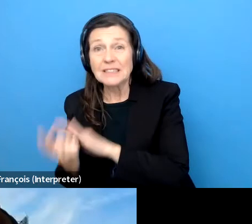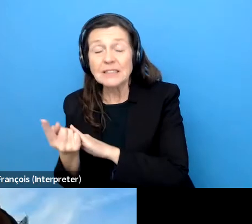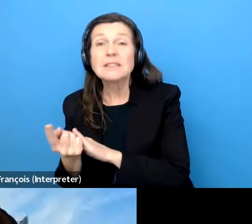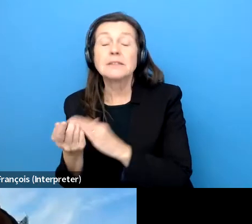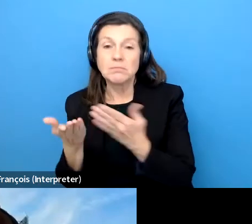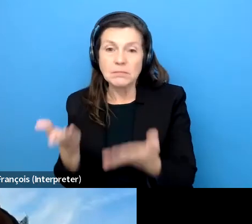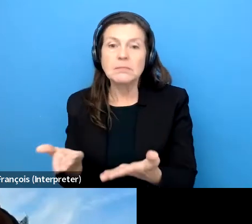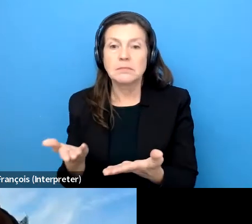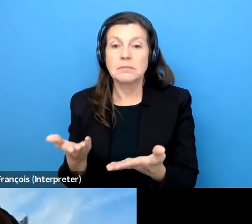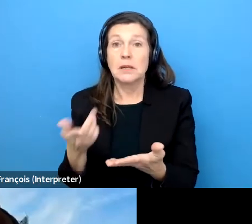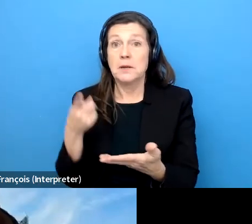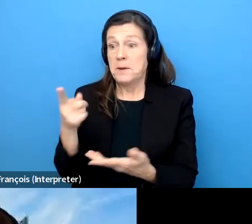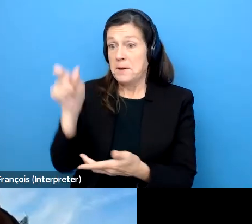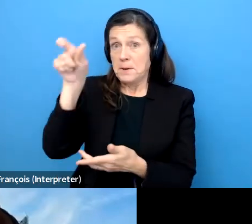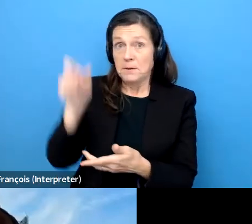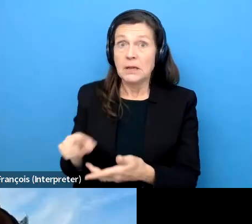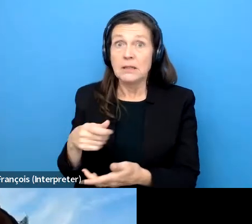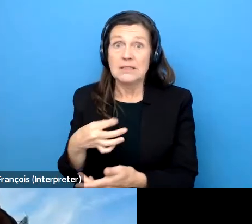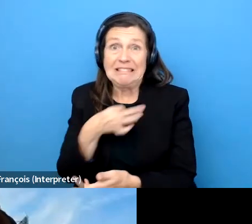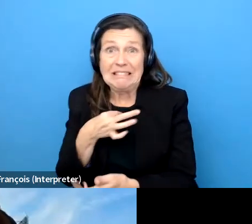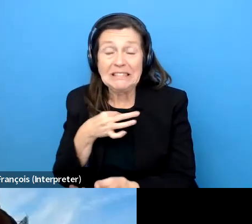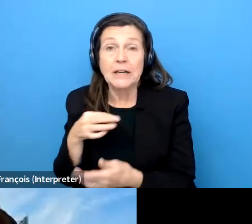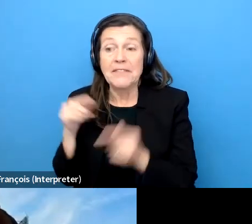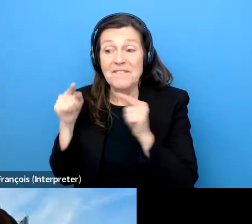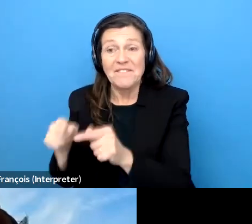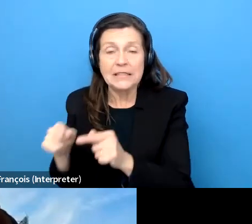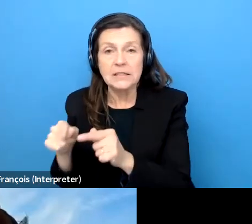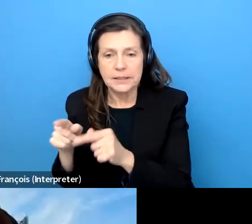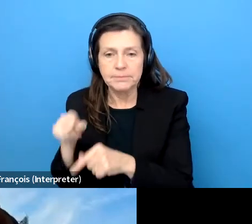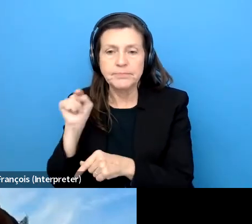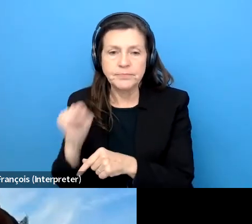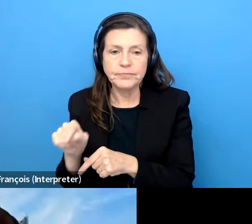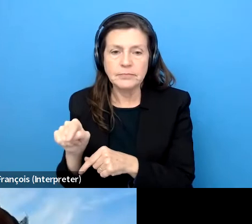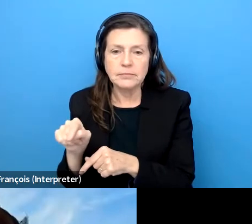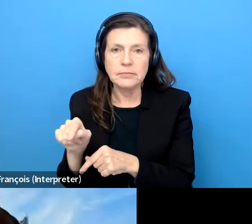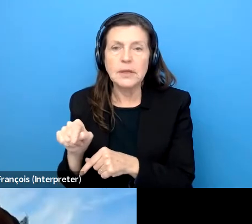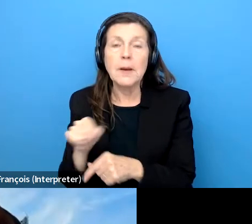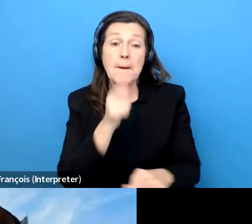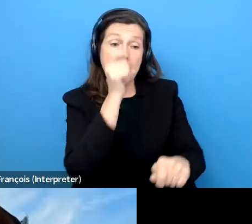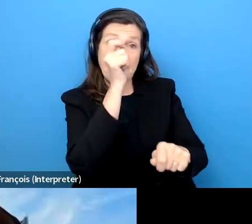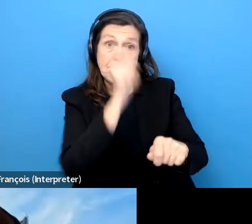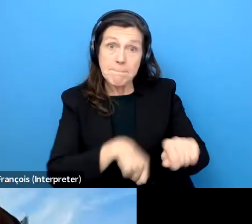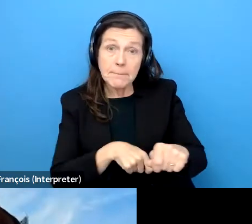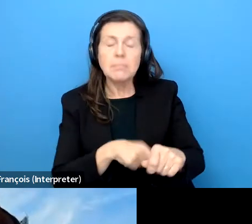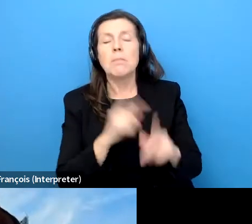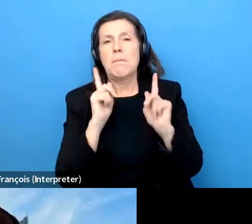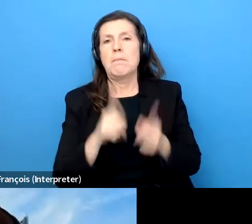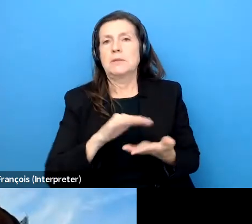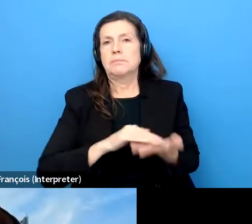against a vulnerable victim, the penalty should be more severe according to the anti-trafficking directive.